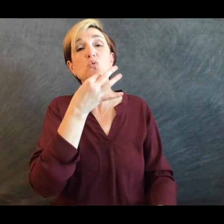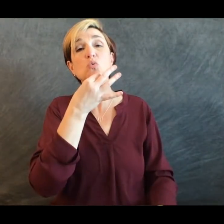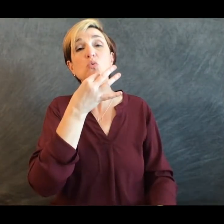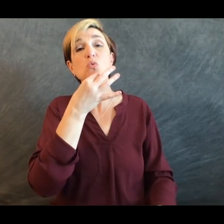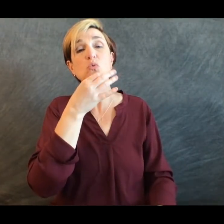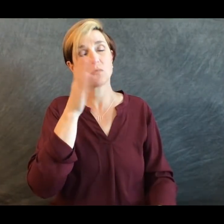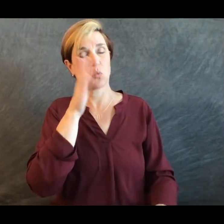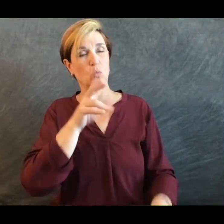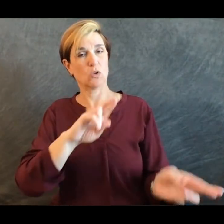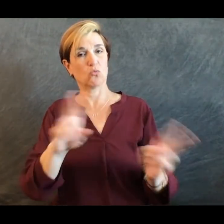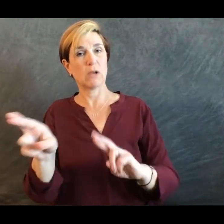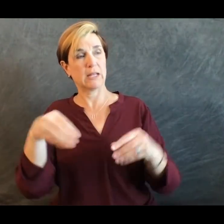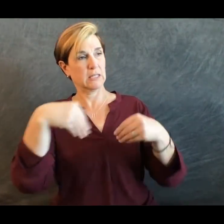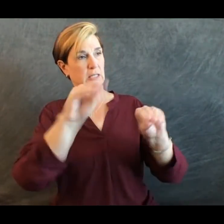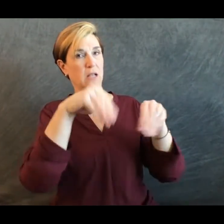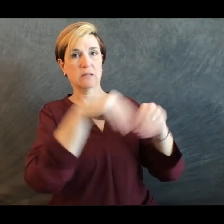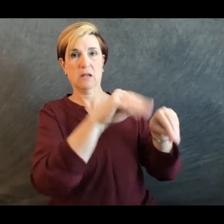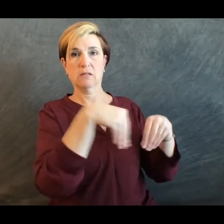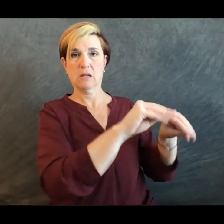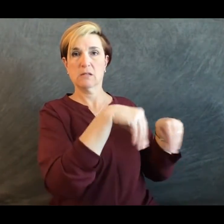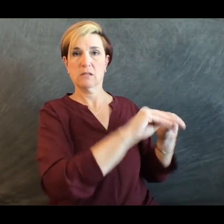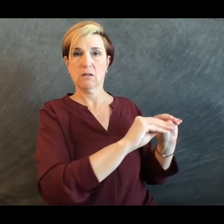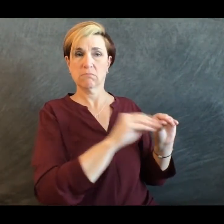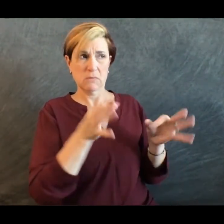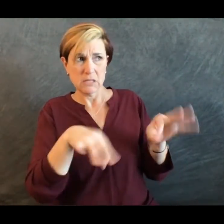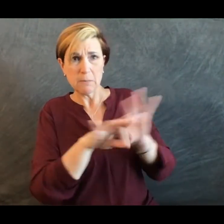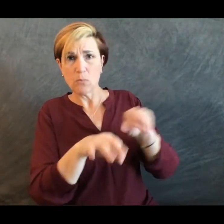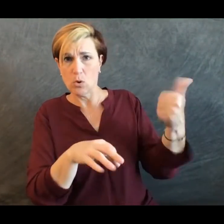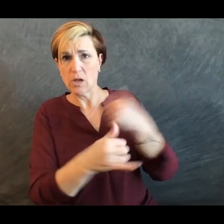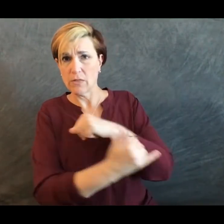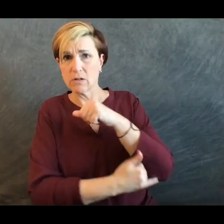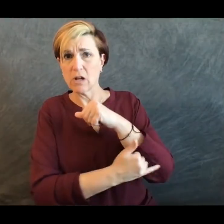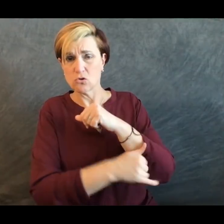possible because it's important for them to have it and we're gonna have an